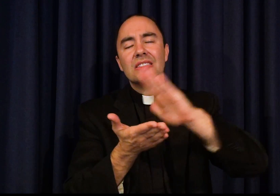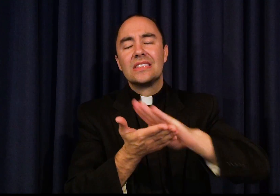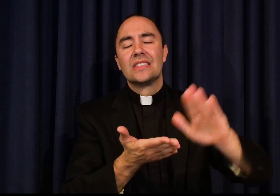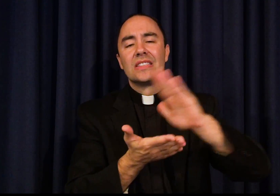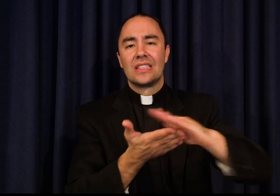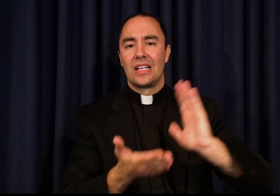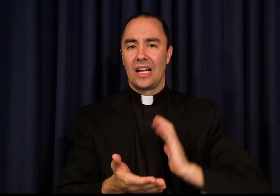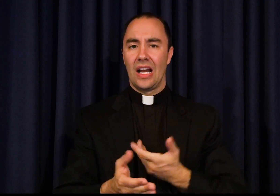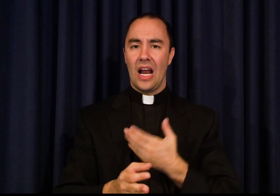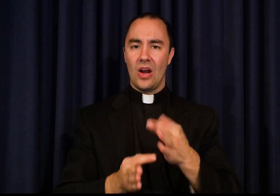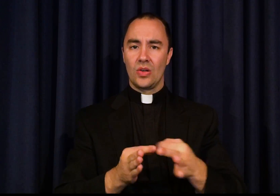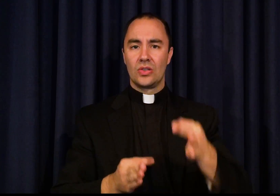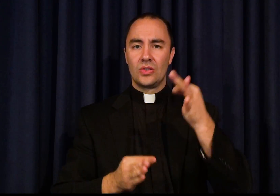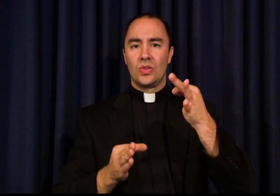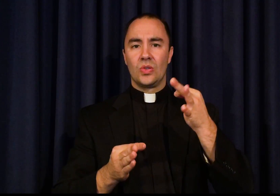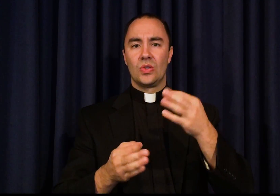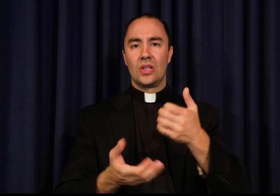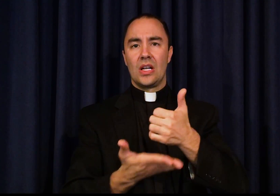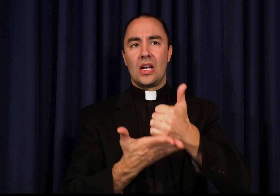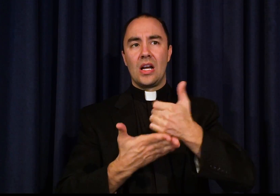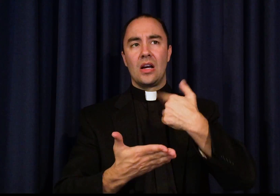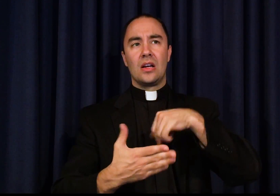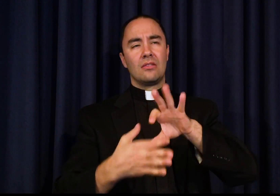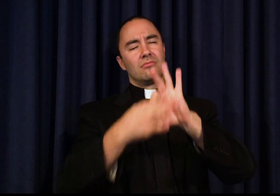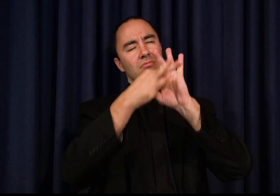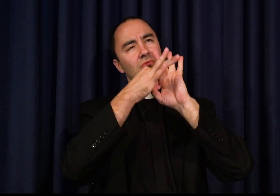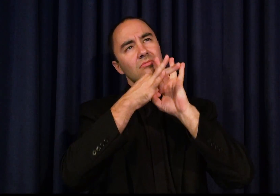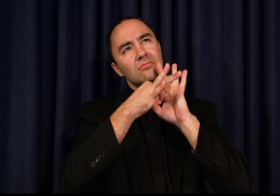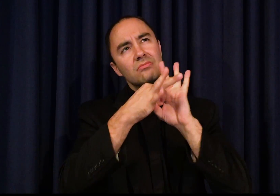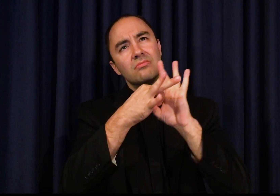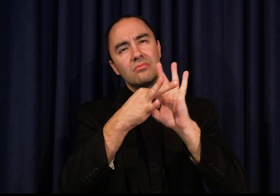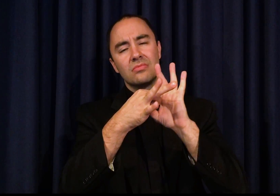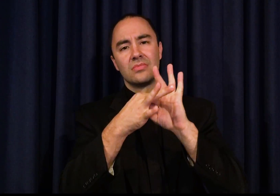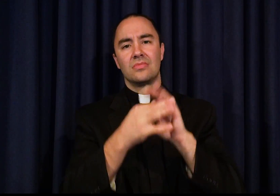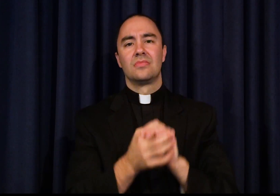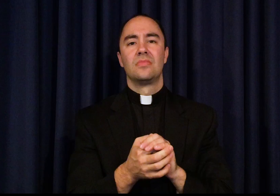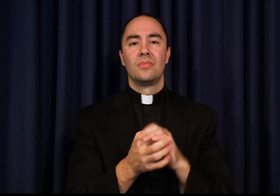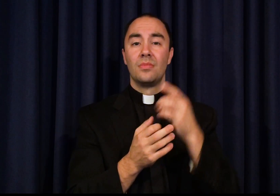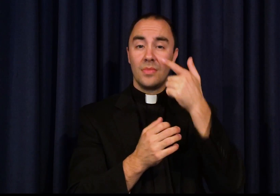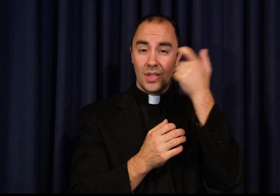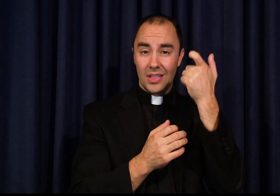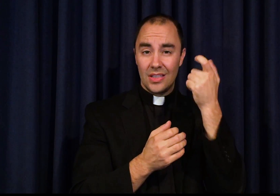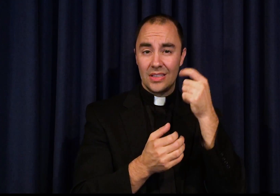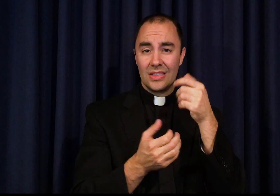another. We need God's forgiveness to